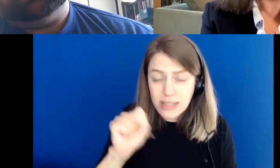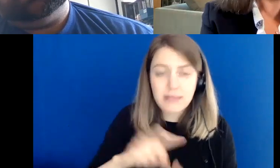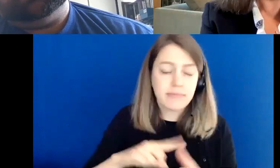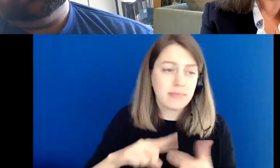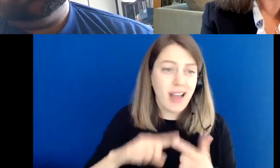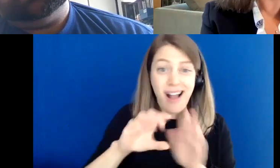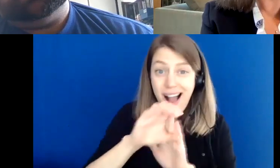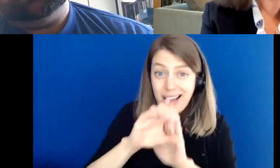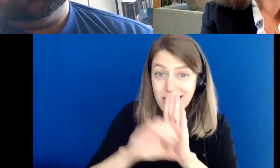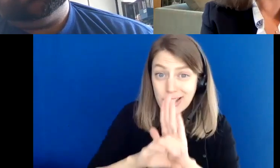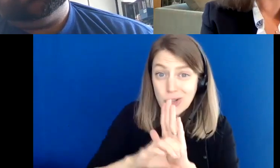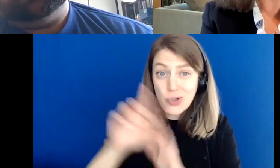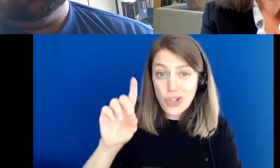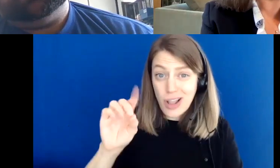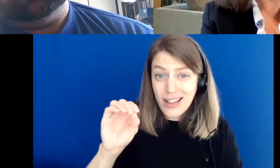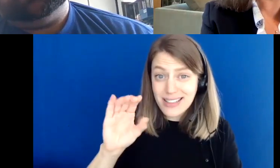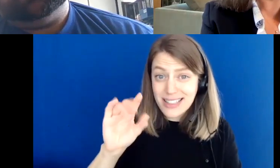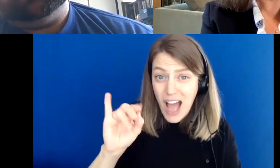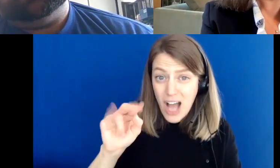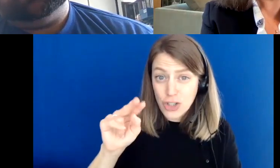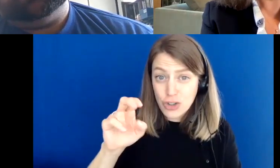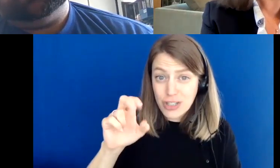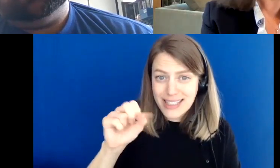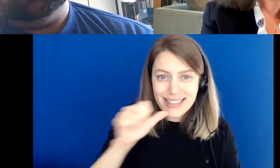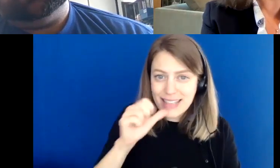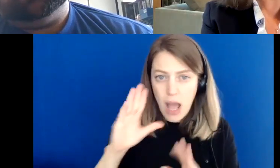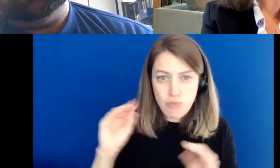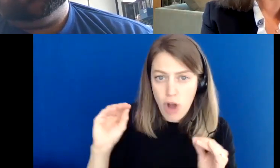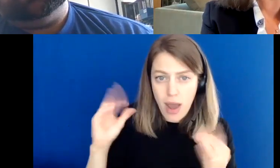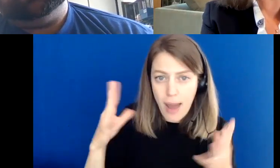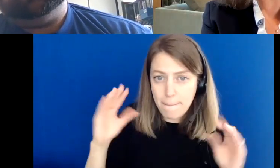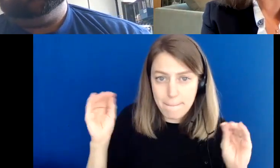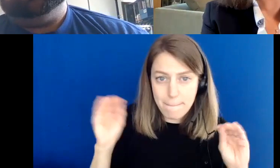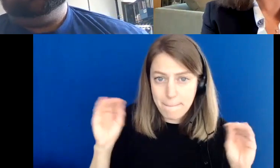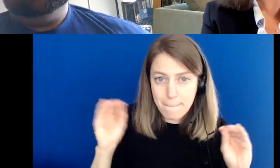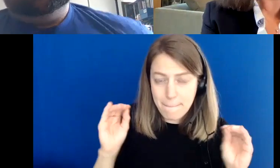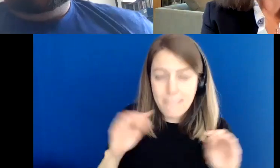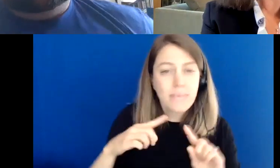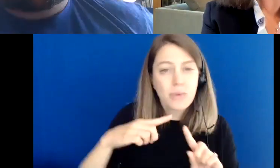apparently they weren't even raised. It cannot be cited as precedent because